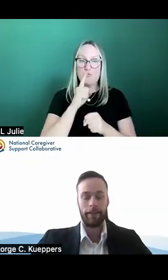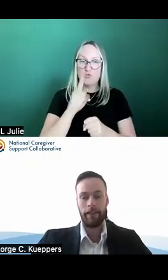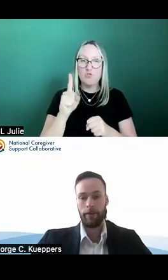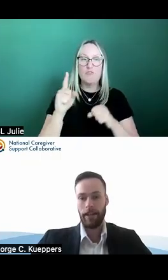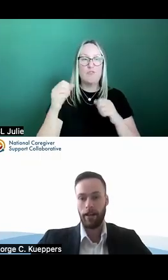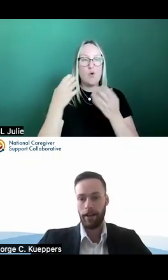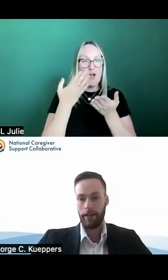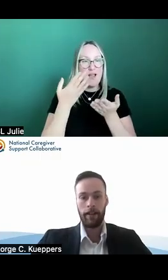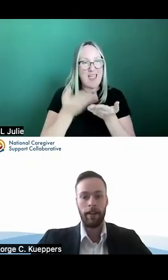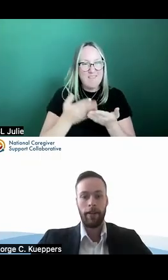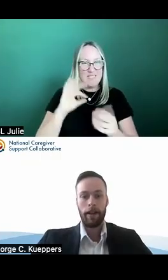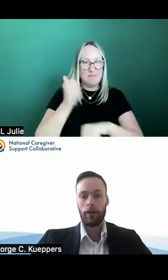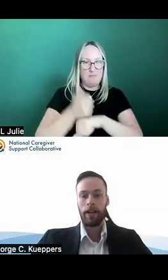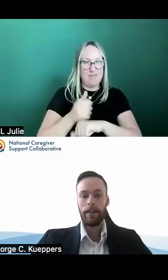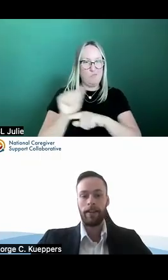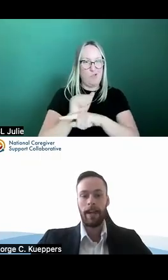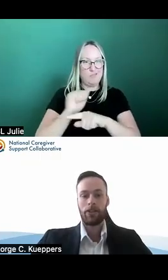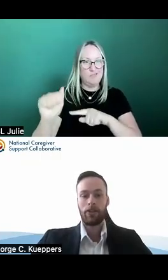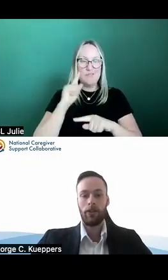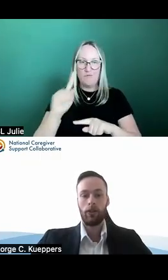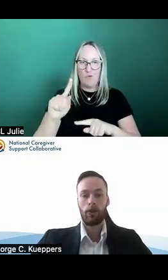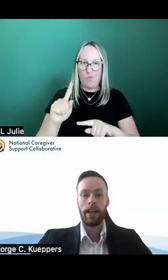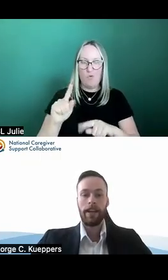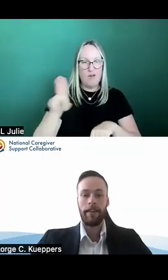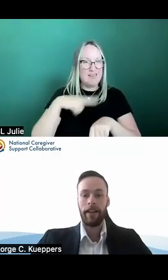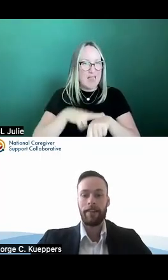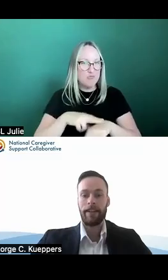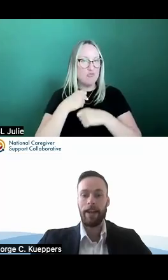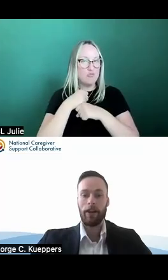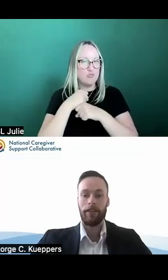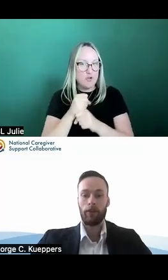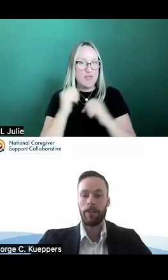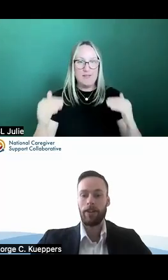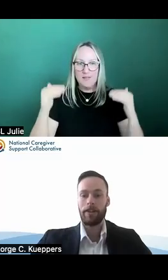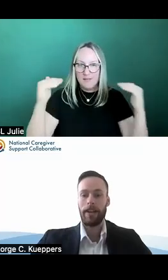in family caregiving by creating the national Creating and Advancing Caregiving Research and